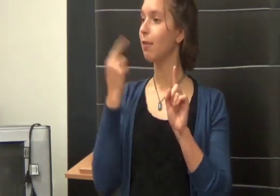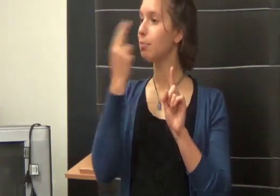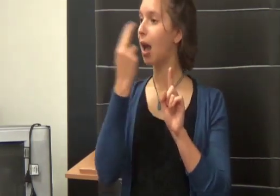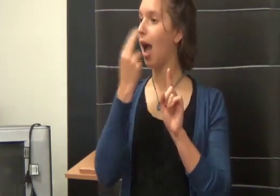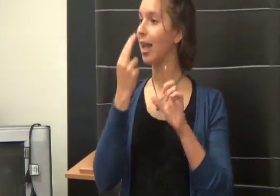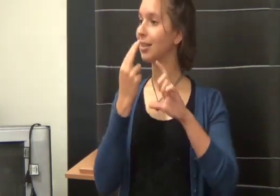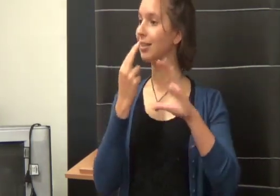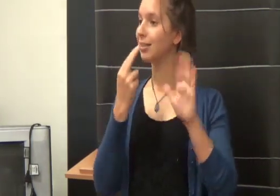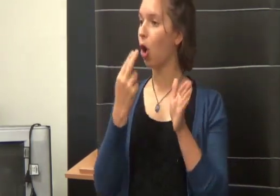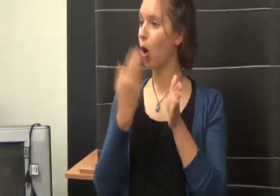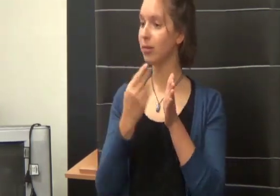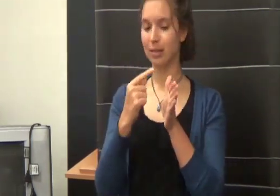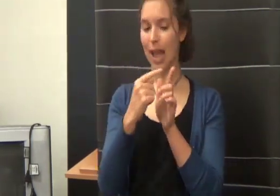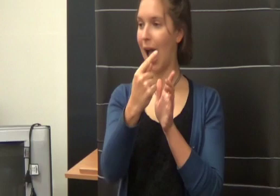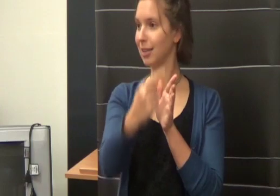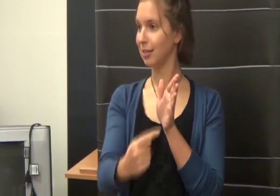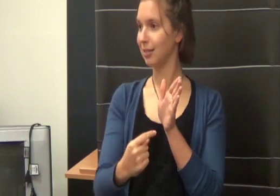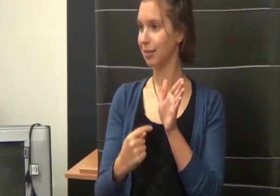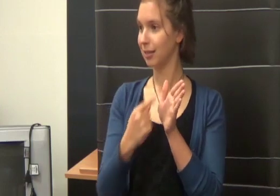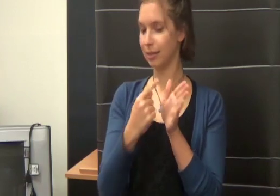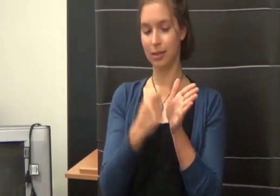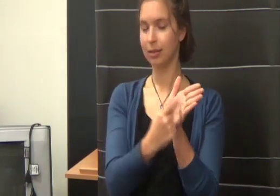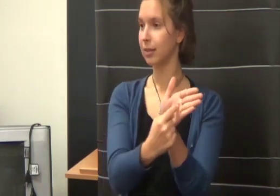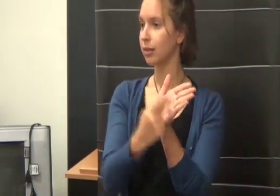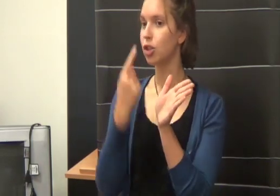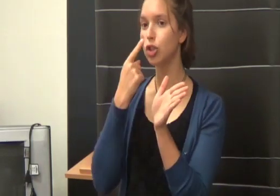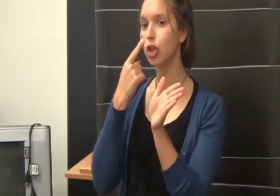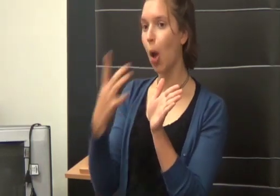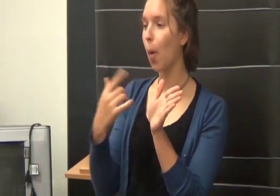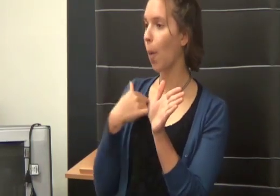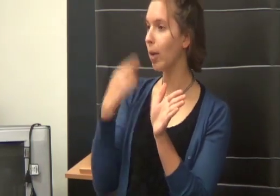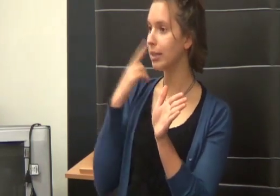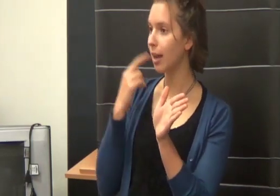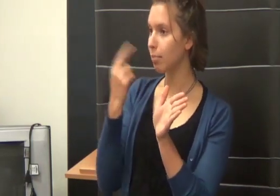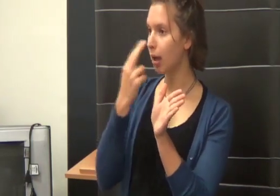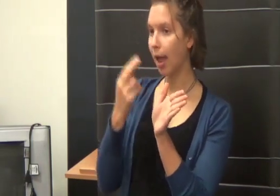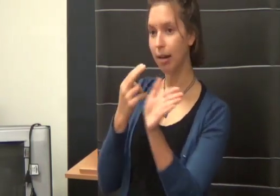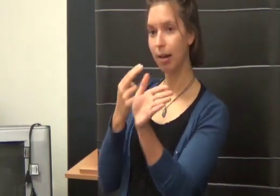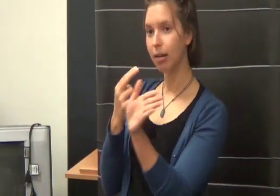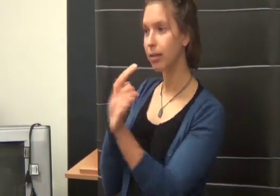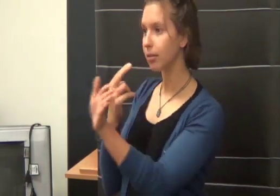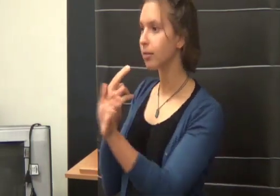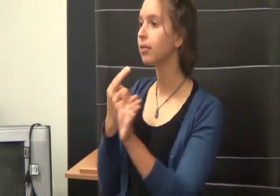Now's a really good time to brainstorm instances where you want to improve your communication